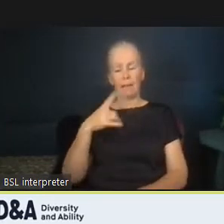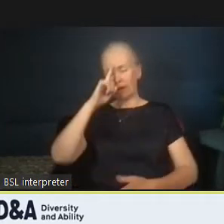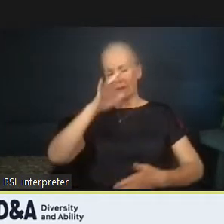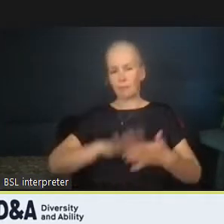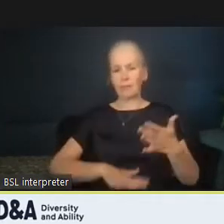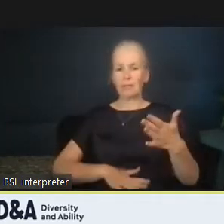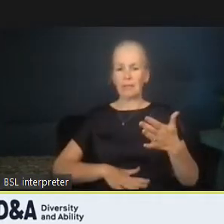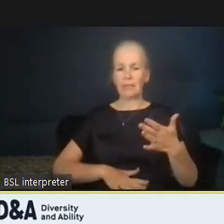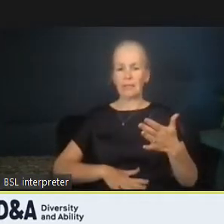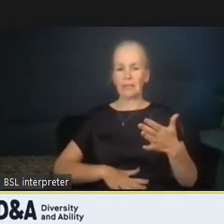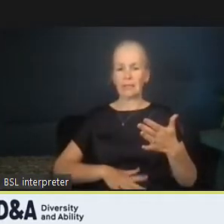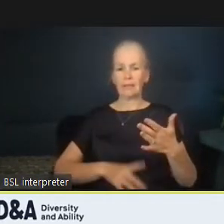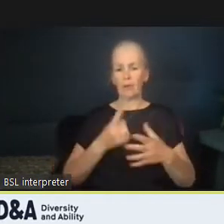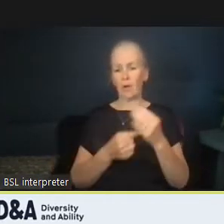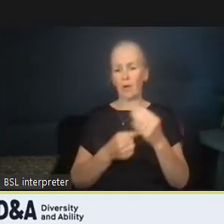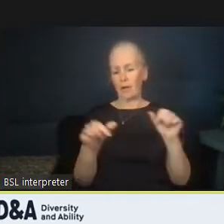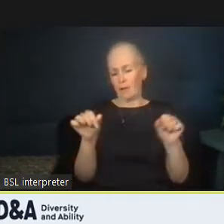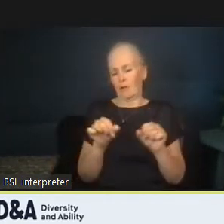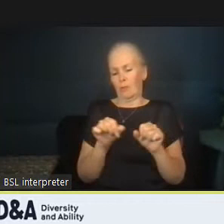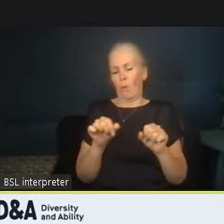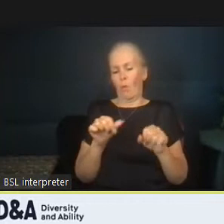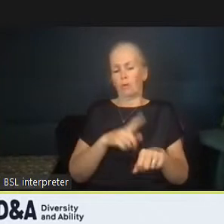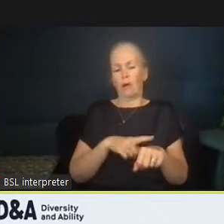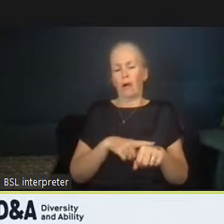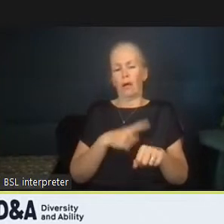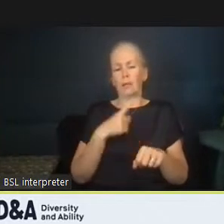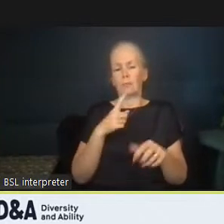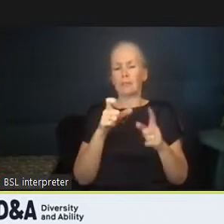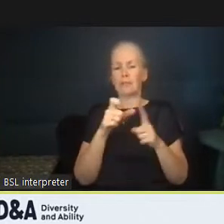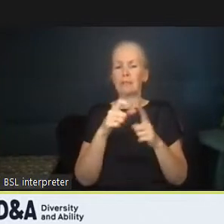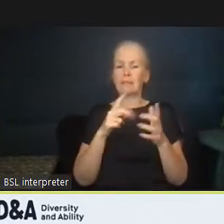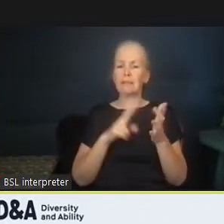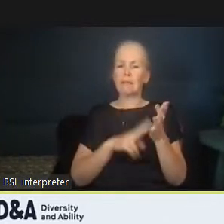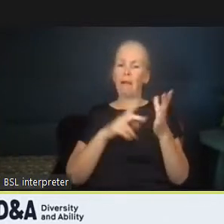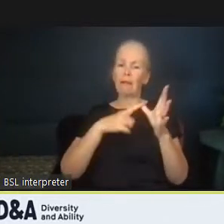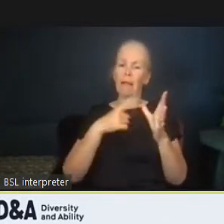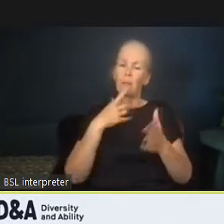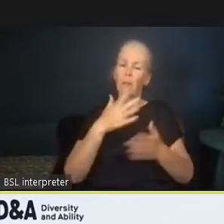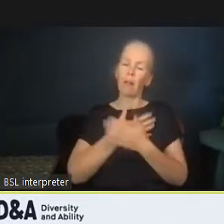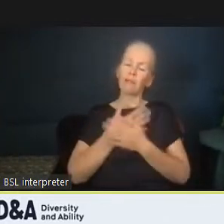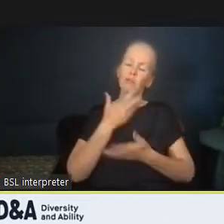because there's only a little window. But at D&A we love exploring these conversations, and